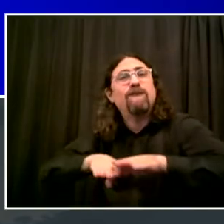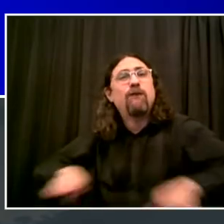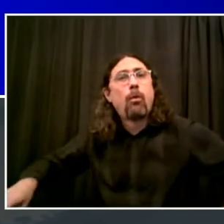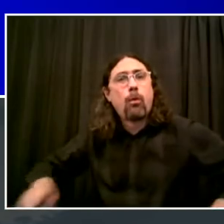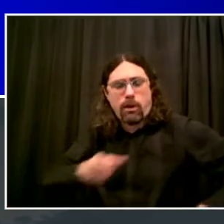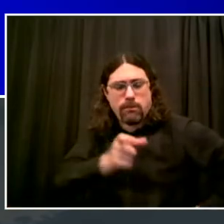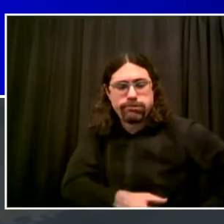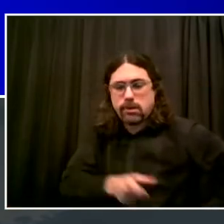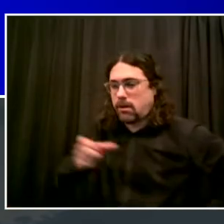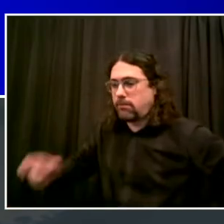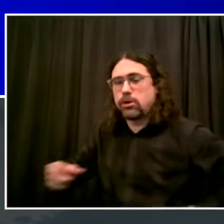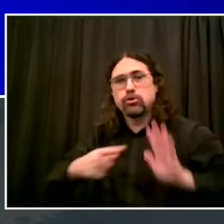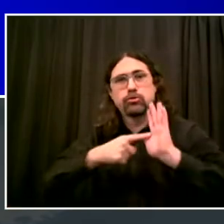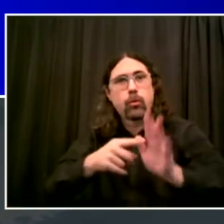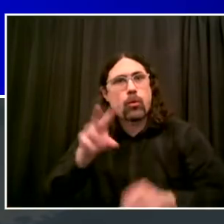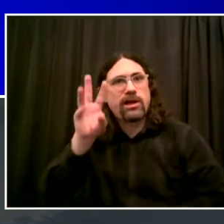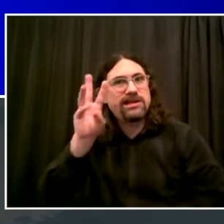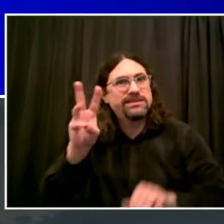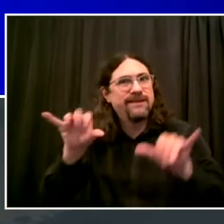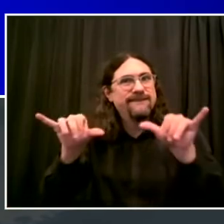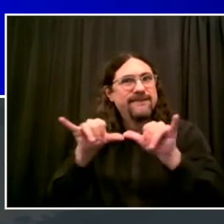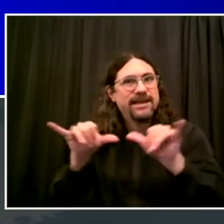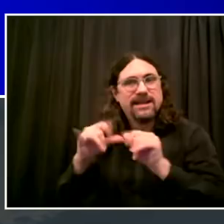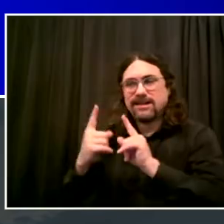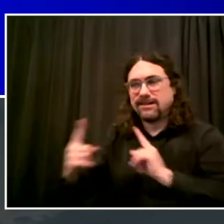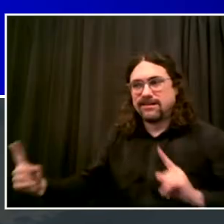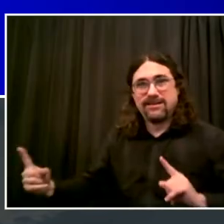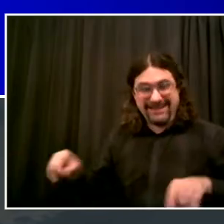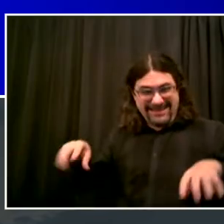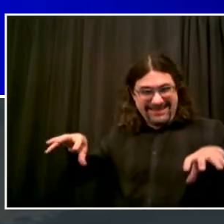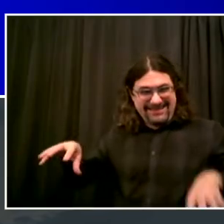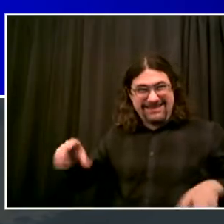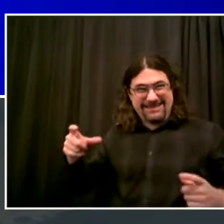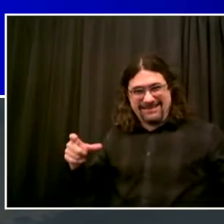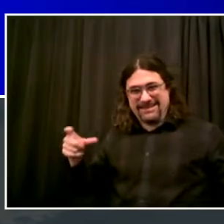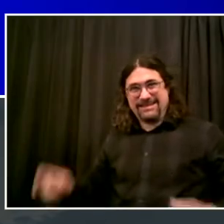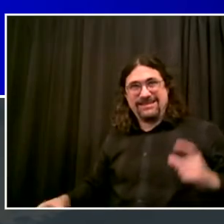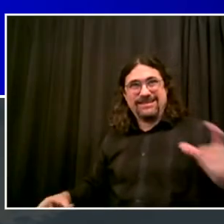REMIND PEOPLE OF WHEE RTHEIR